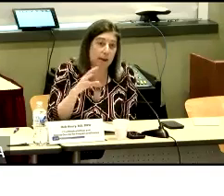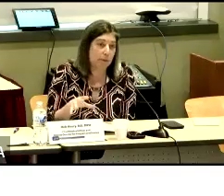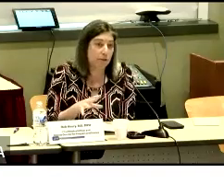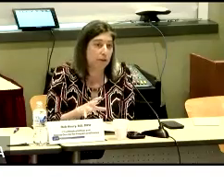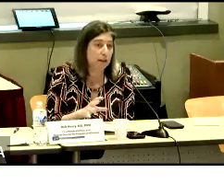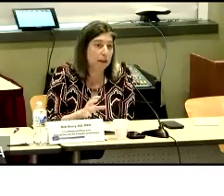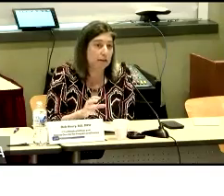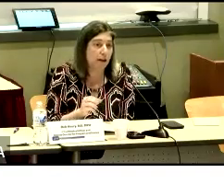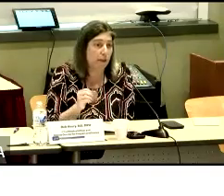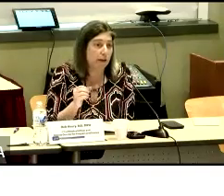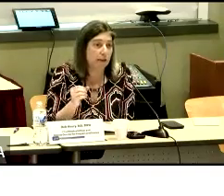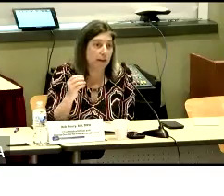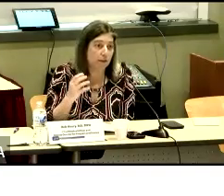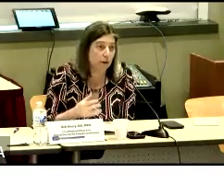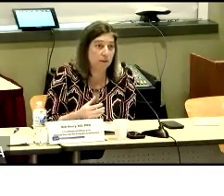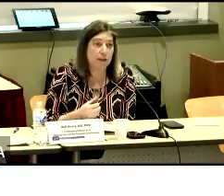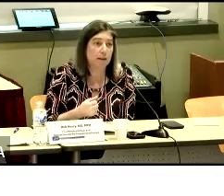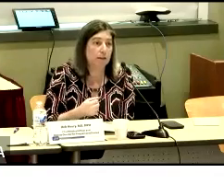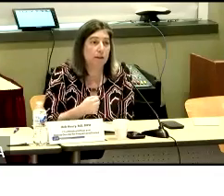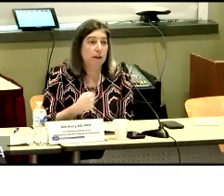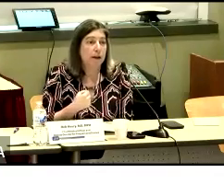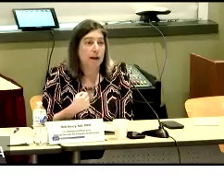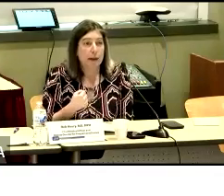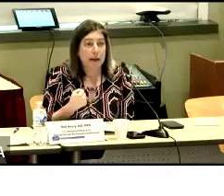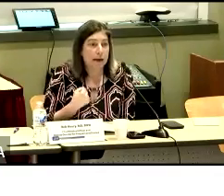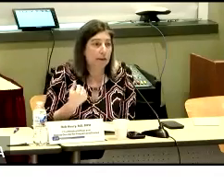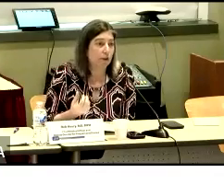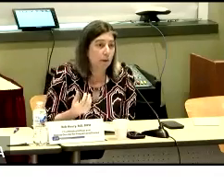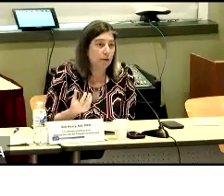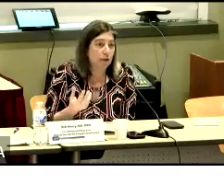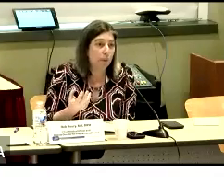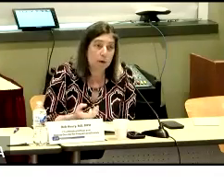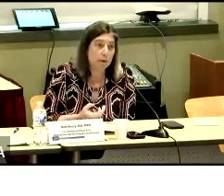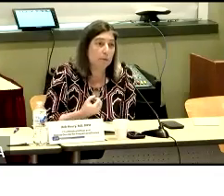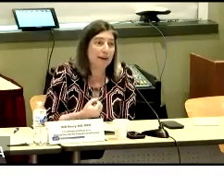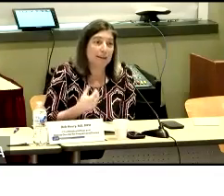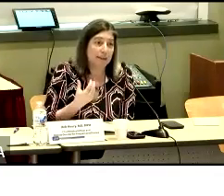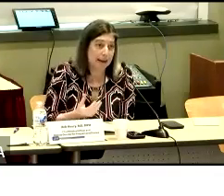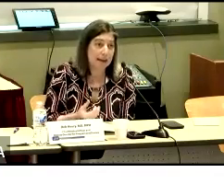SAMHSA certainly leads on things like services, NIH on research, but we really bring the data